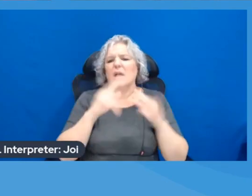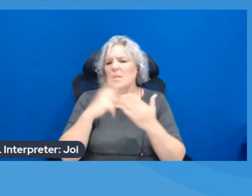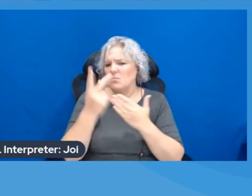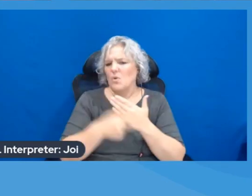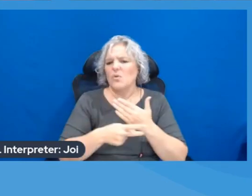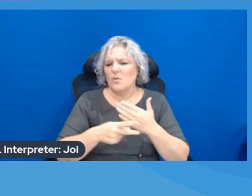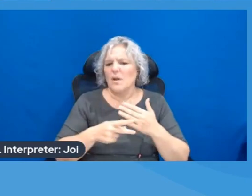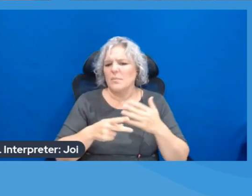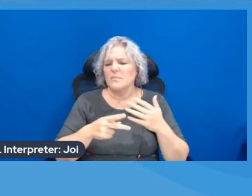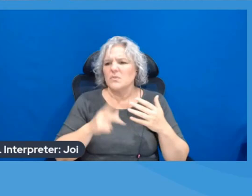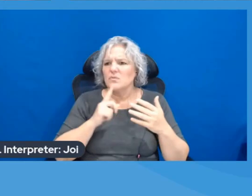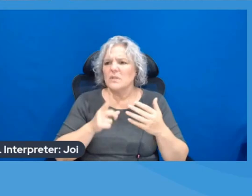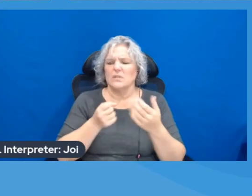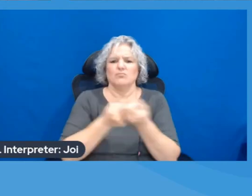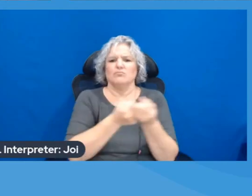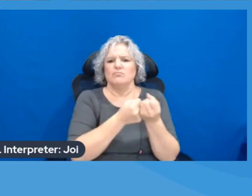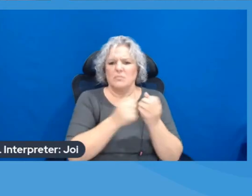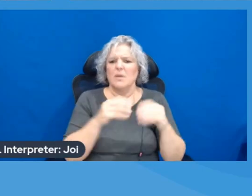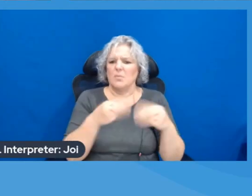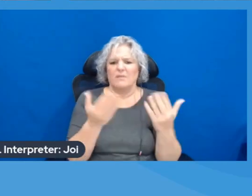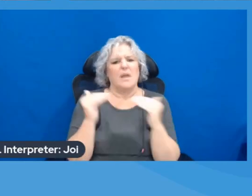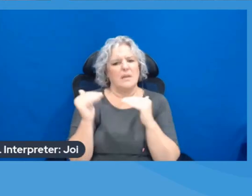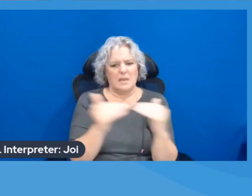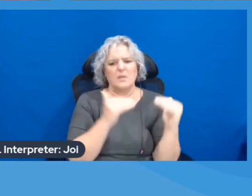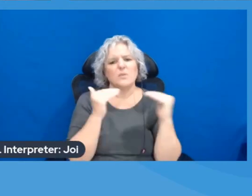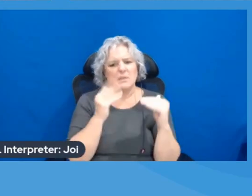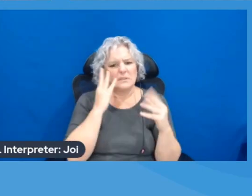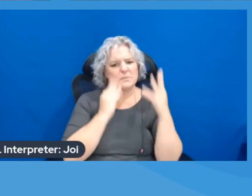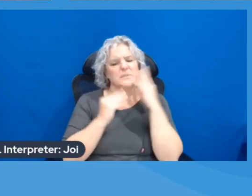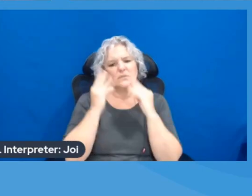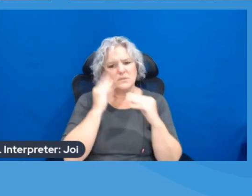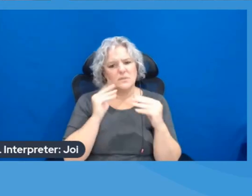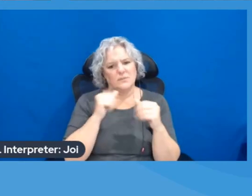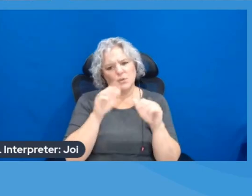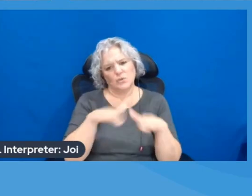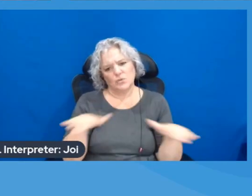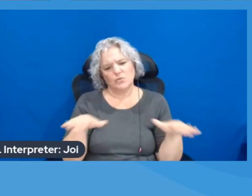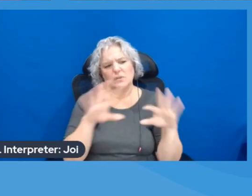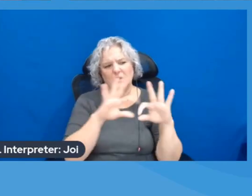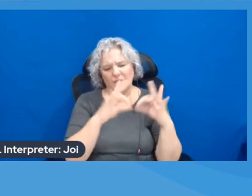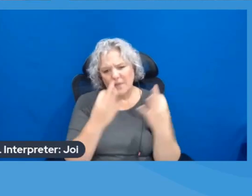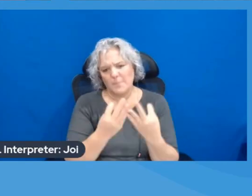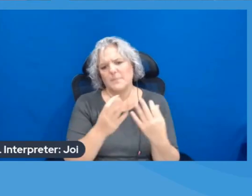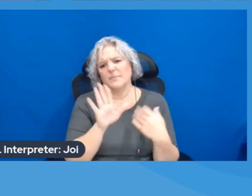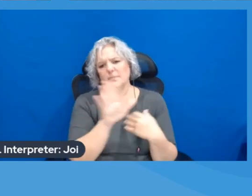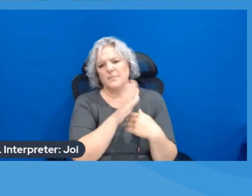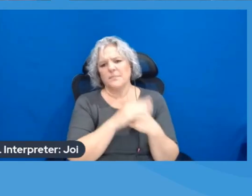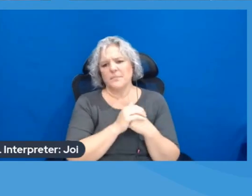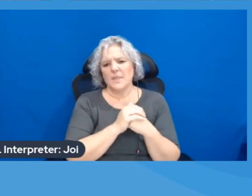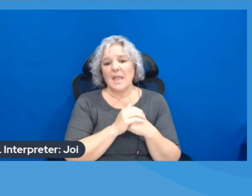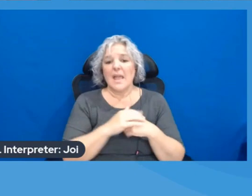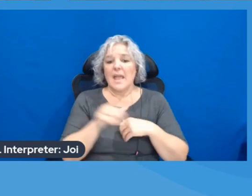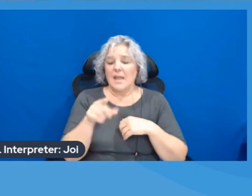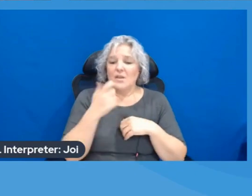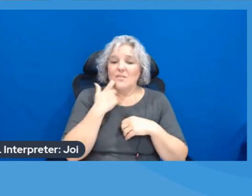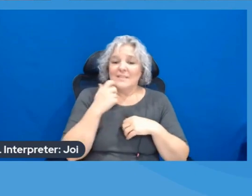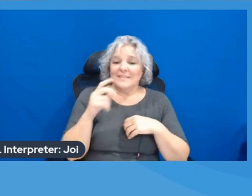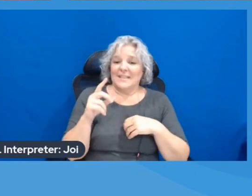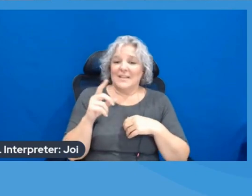promote and provide equitable experiences and support for children and families. And to answer your question, Katie, about what we learned from the pandemic,